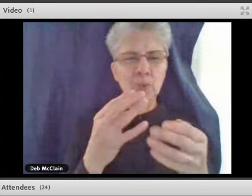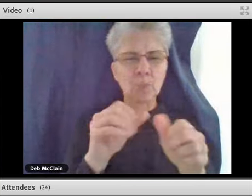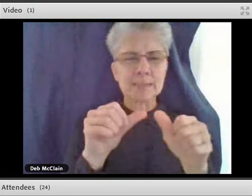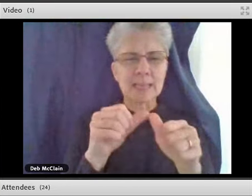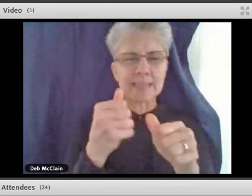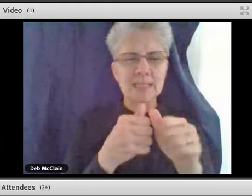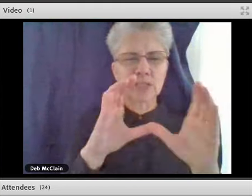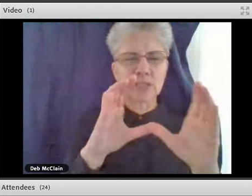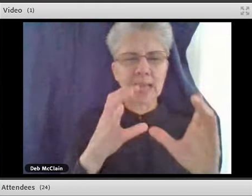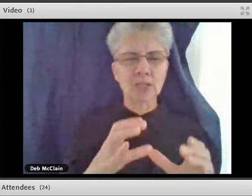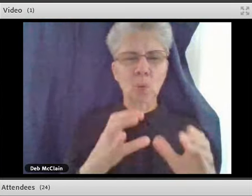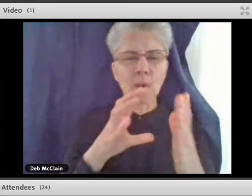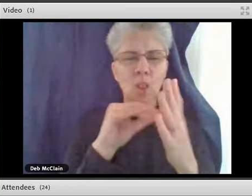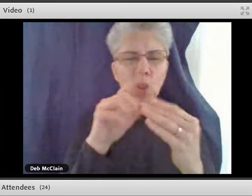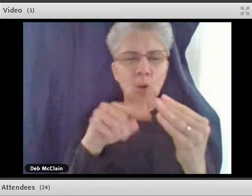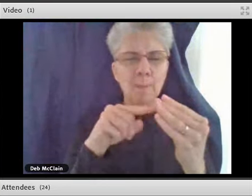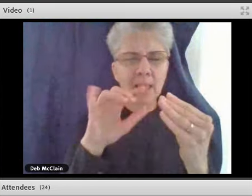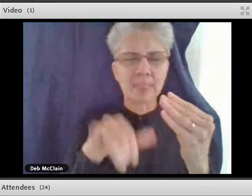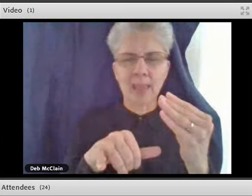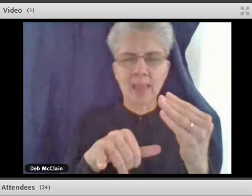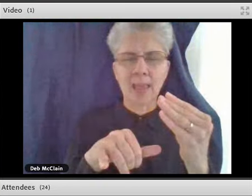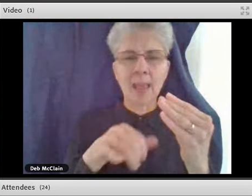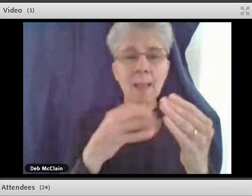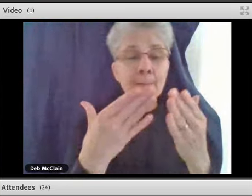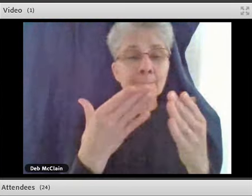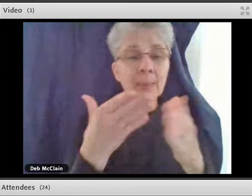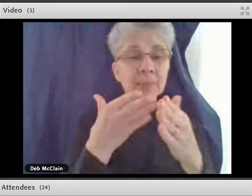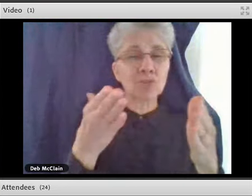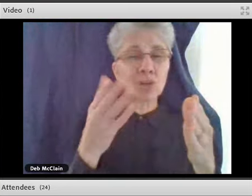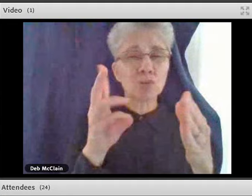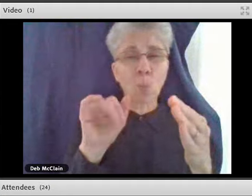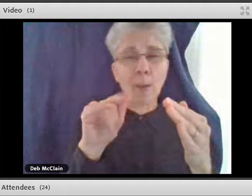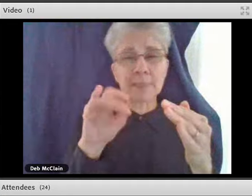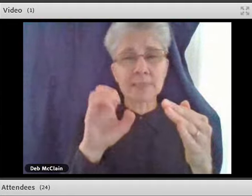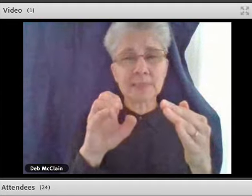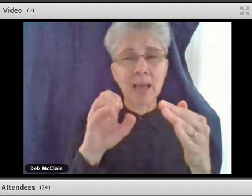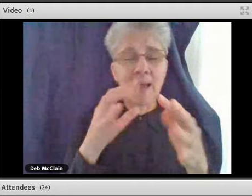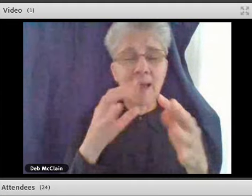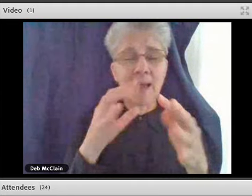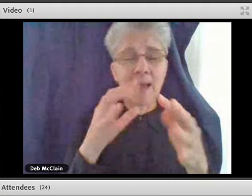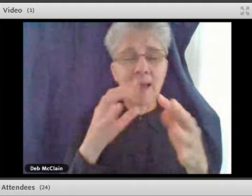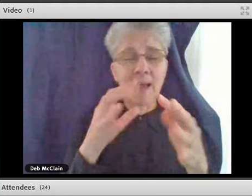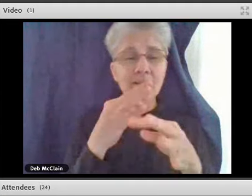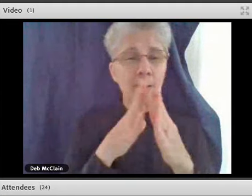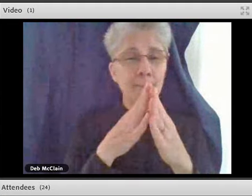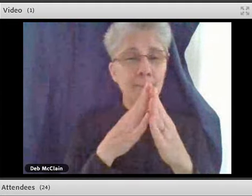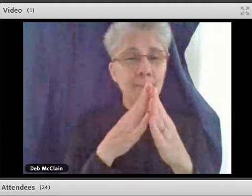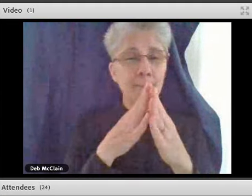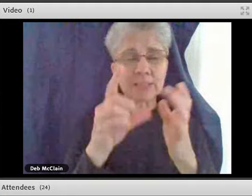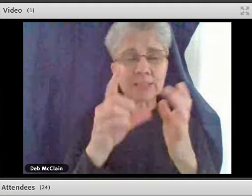So, homework activity nine is to visit a couple of sites in each category, learn about them.